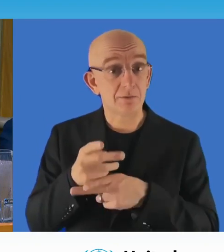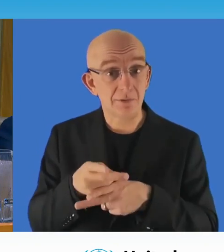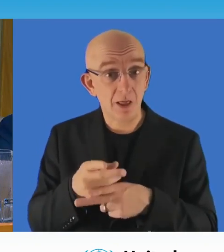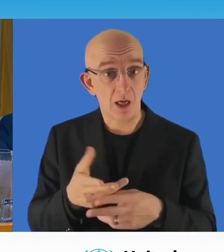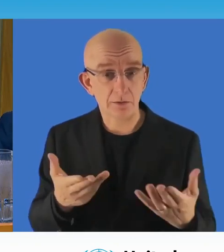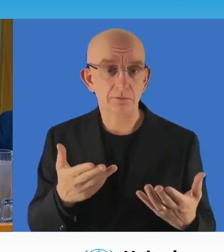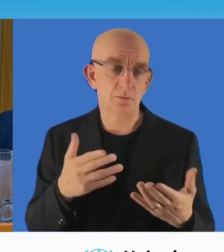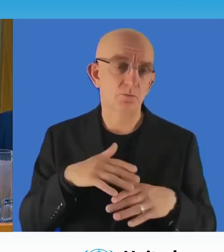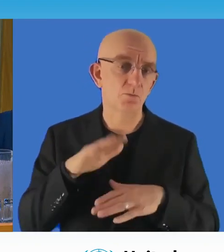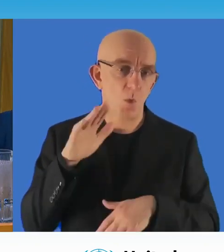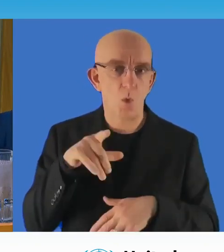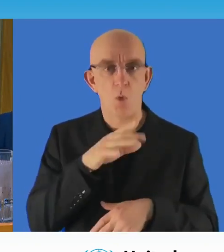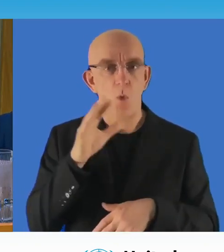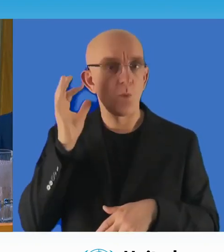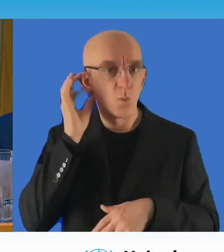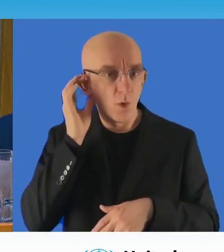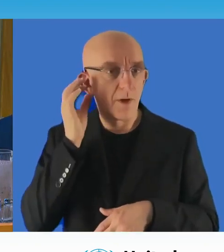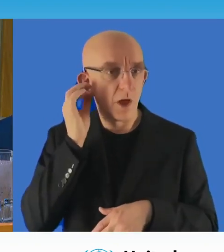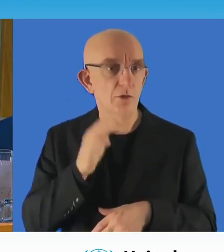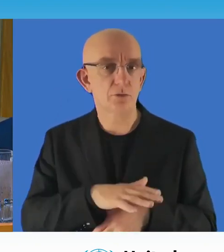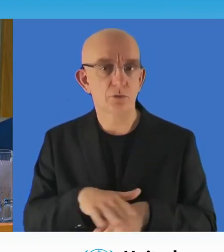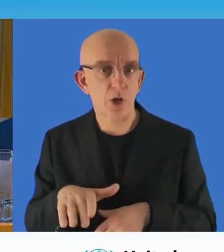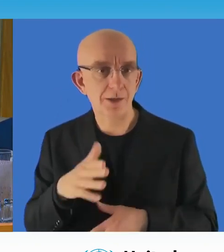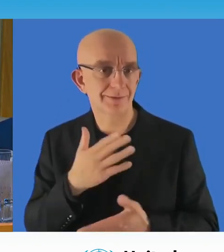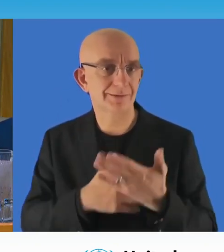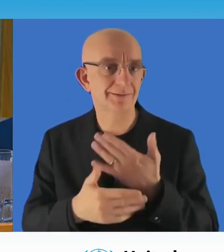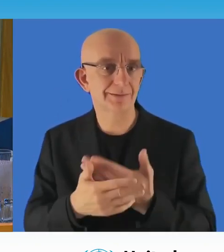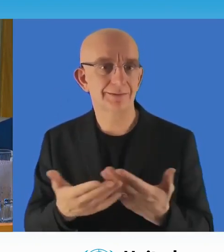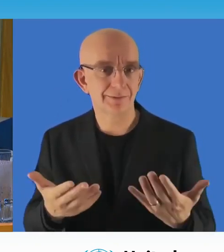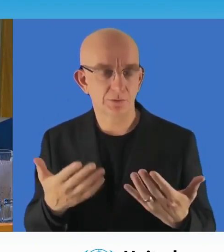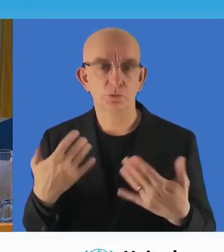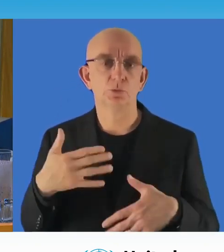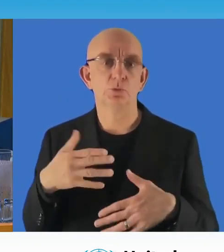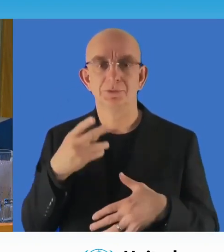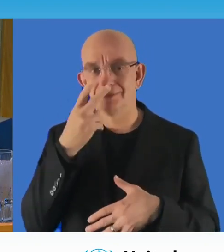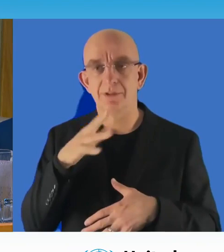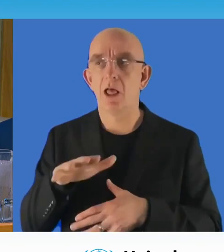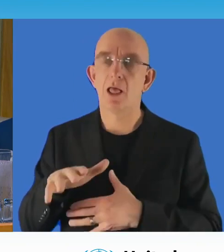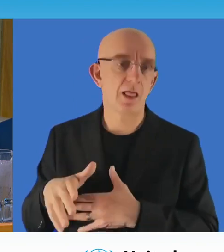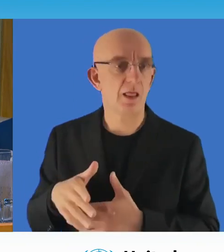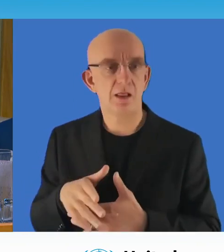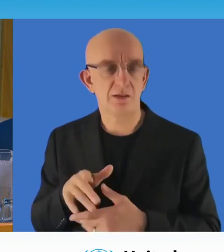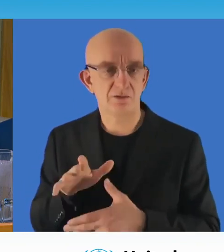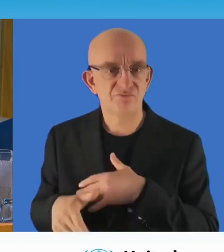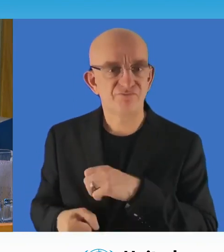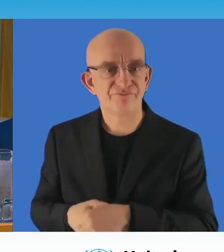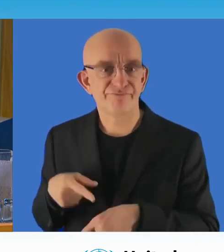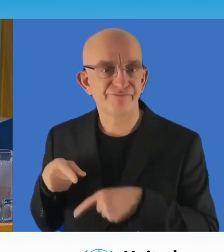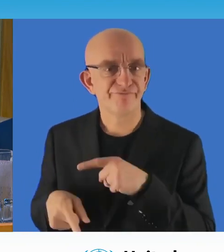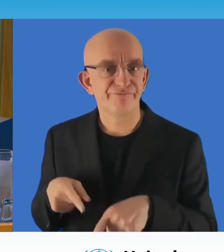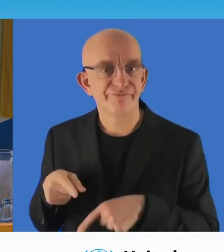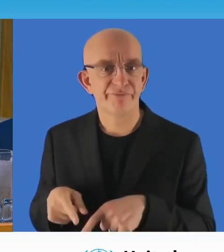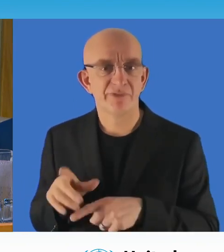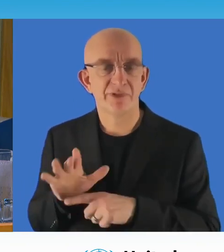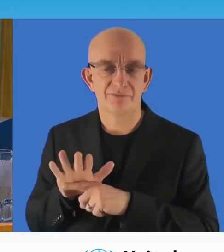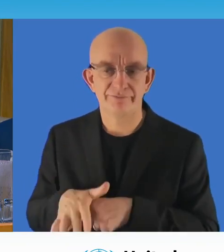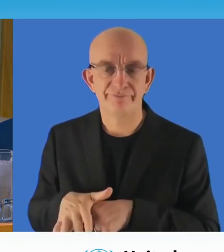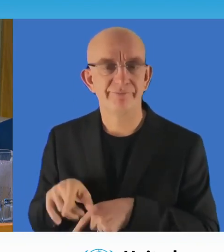face shocking abuse and practices such as Force sterilization treatment against their will or